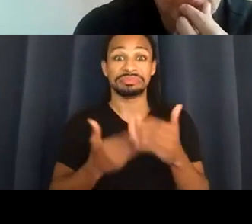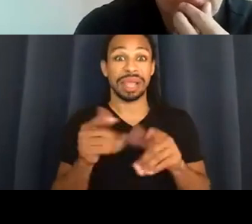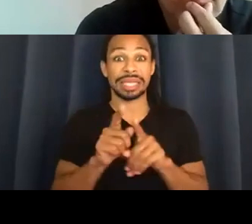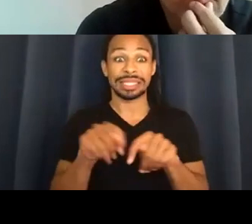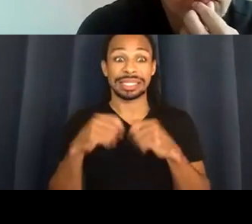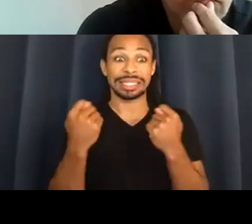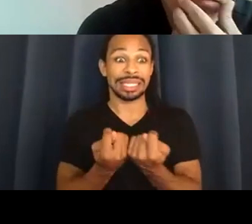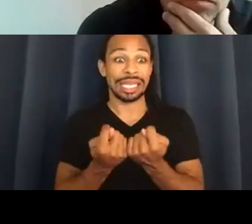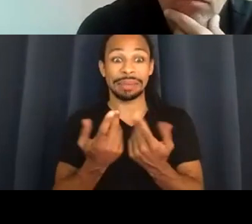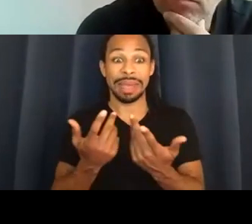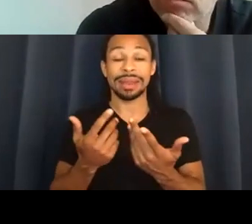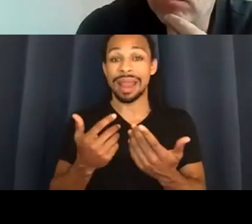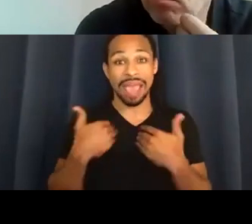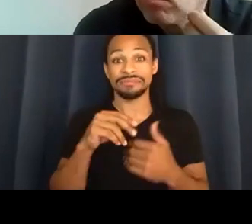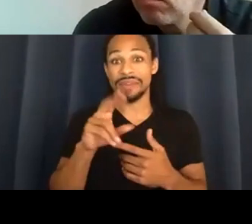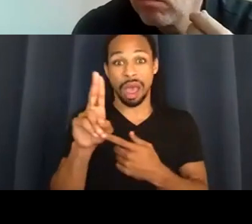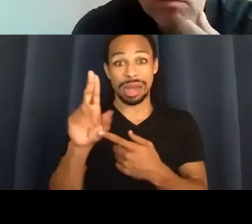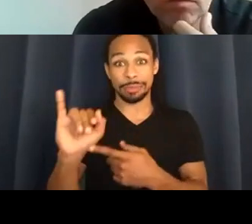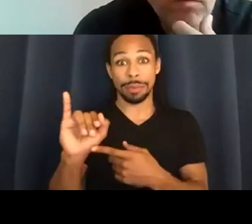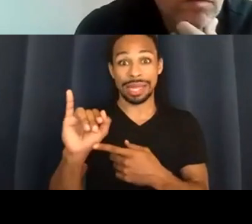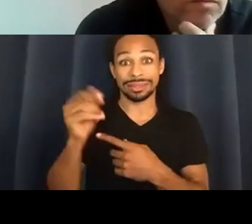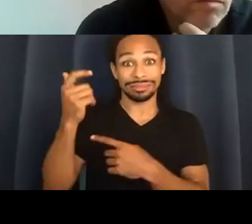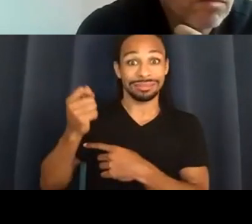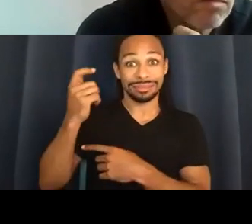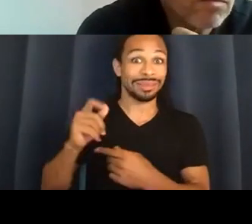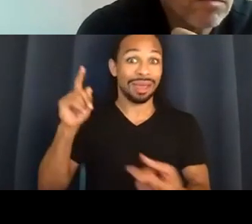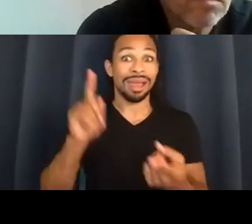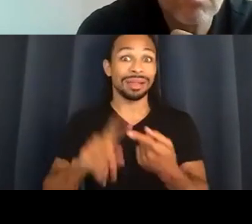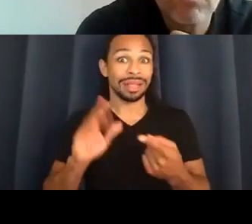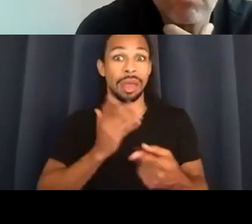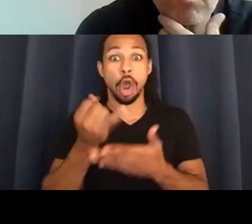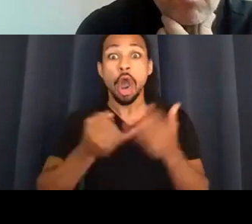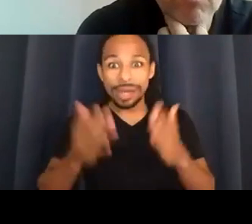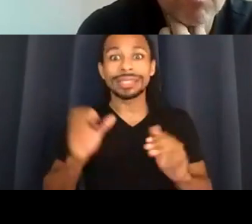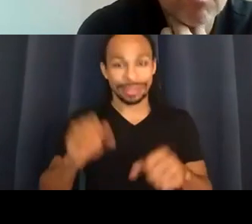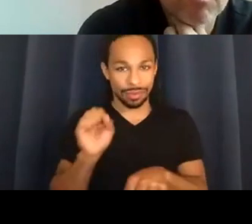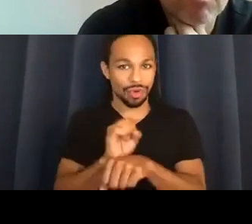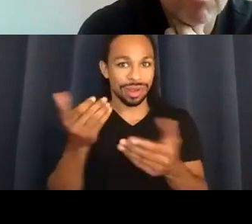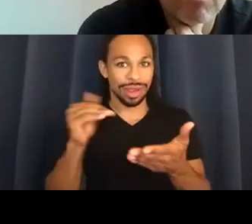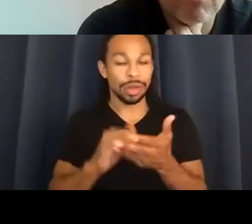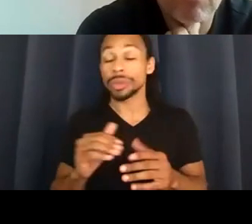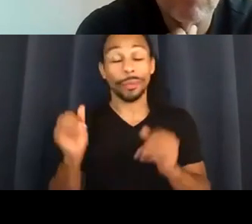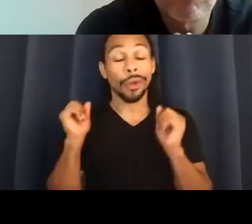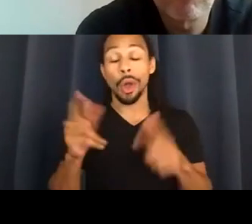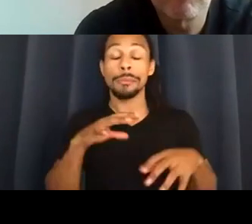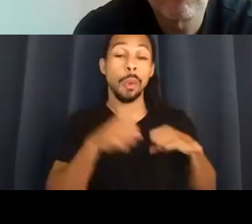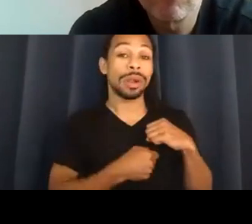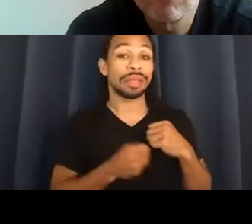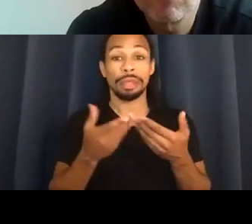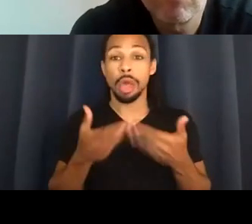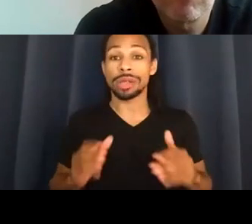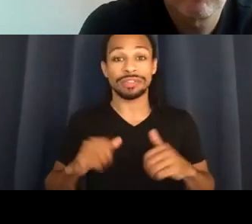will earn money again. We are mourning the loss of live performance. Our industry was